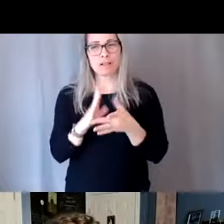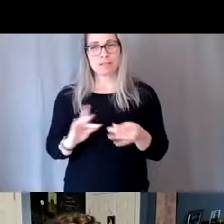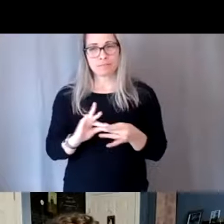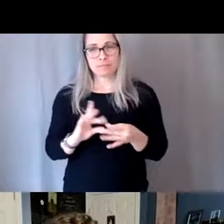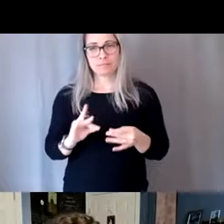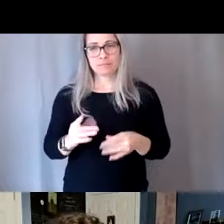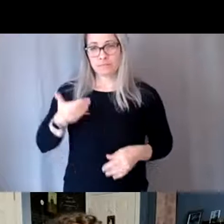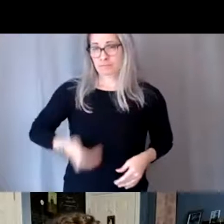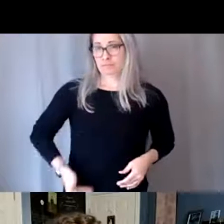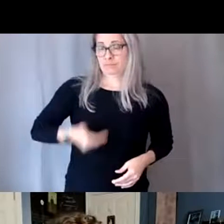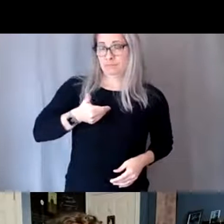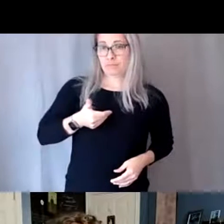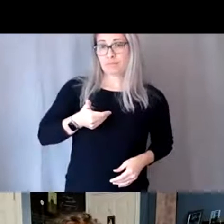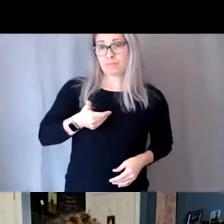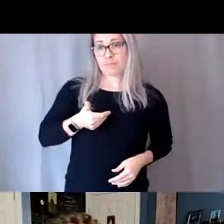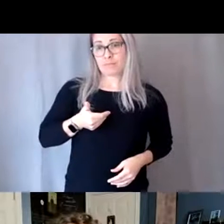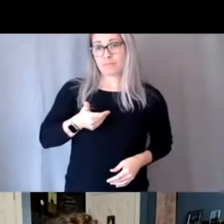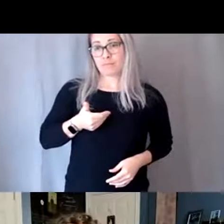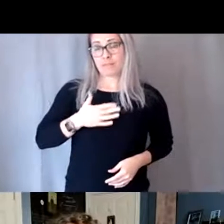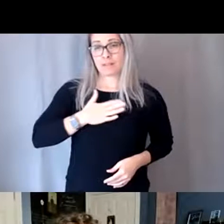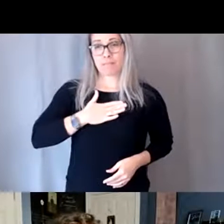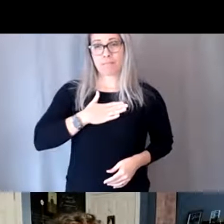background or sort of how I found my way into disability studies